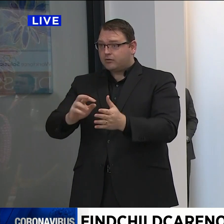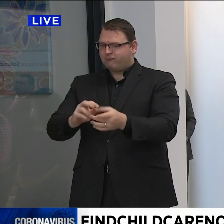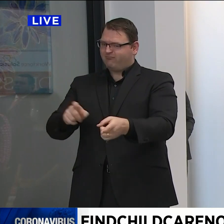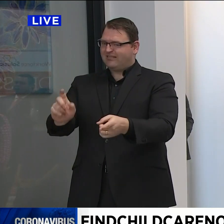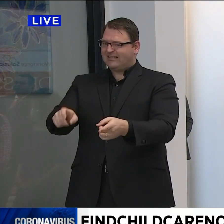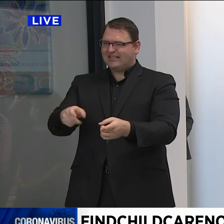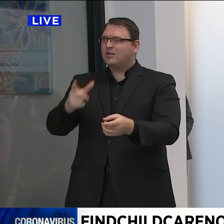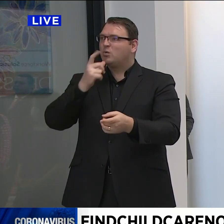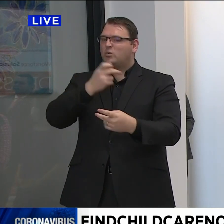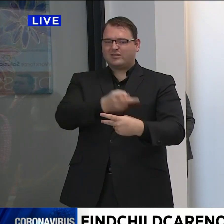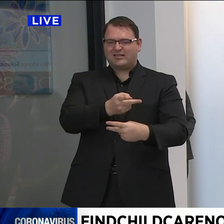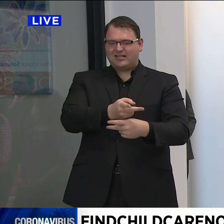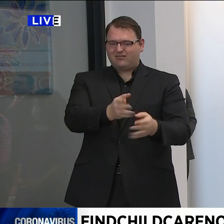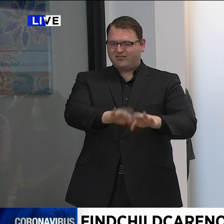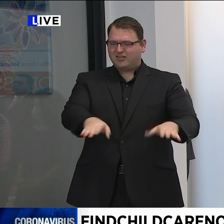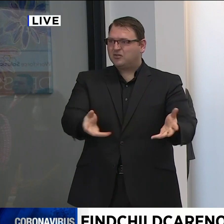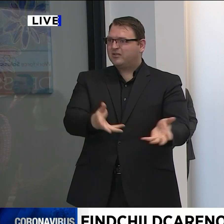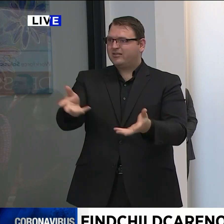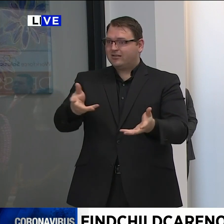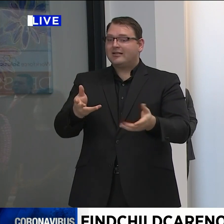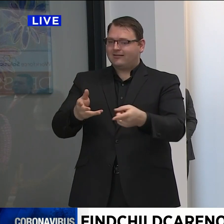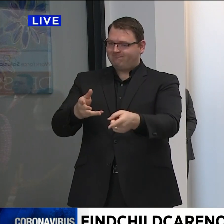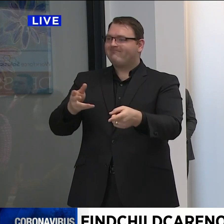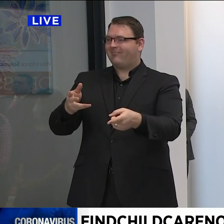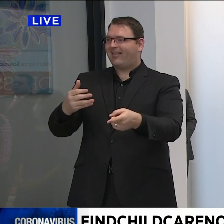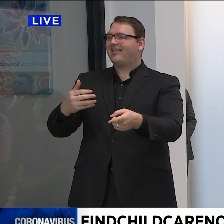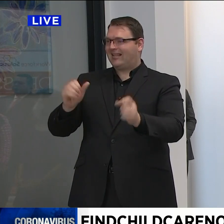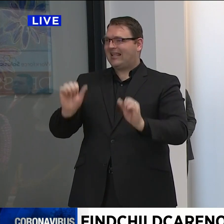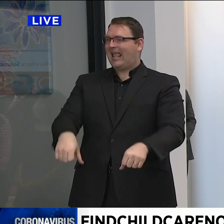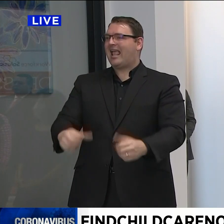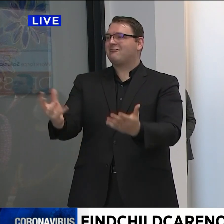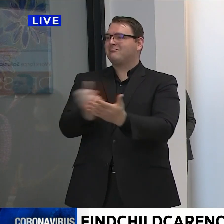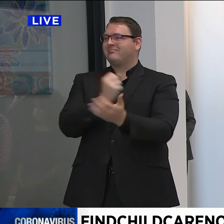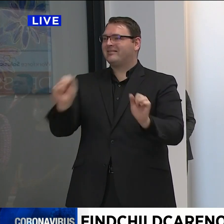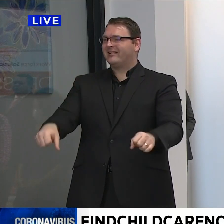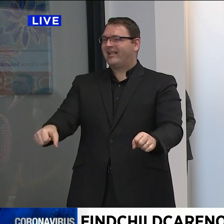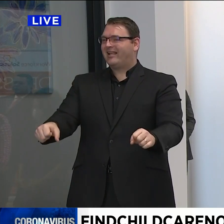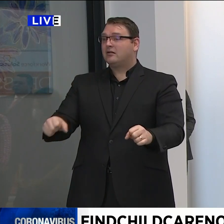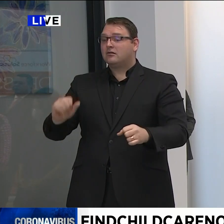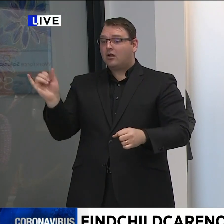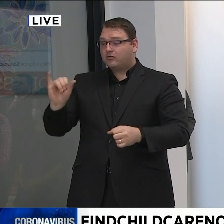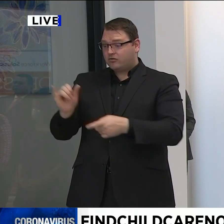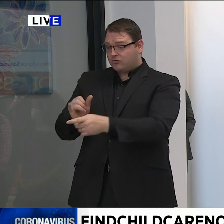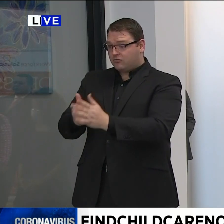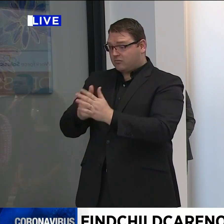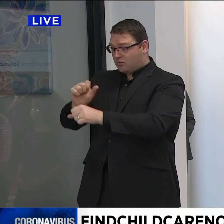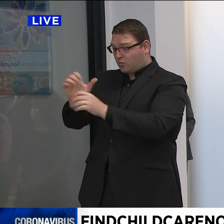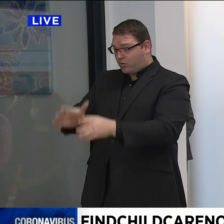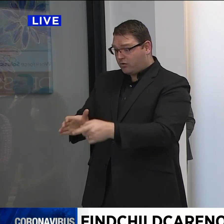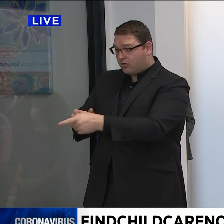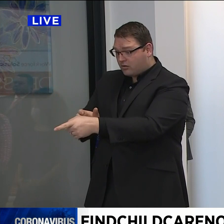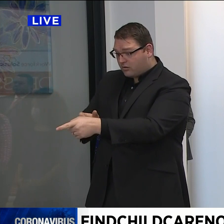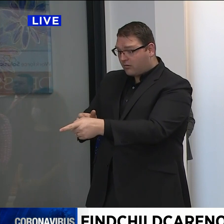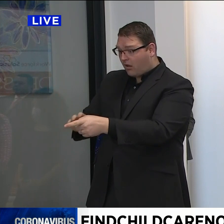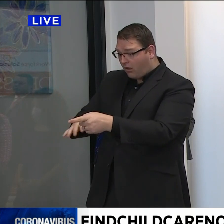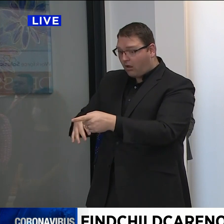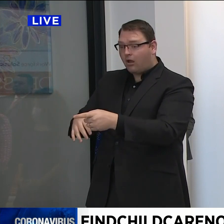every day we have to show up for them and what this effort for them and what this effort means is means is that for any essential worker that for any essential worker who needs child care will be